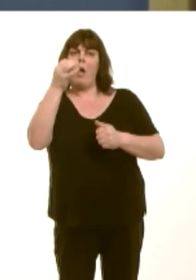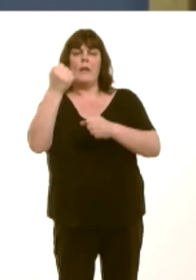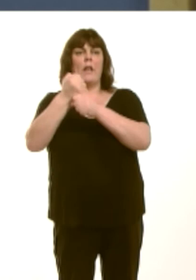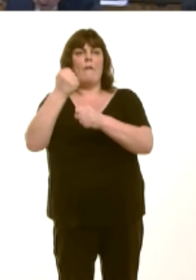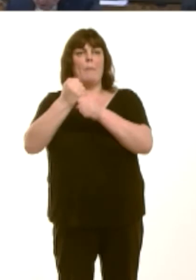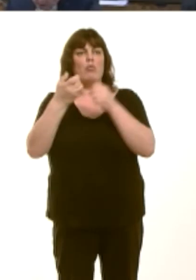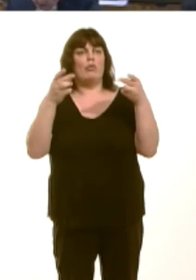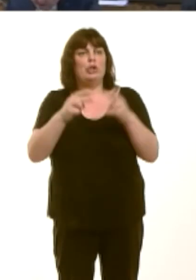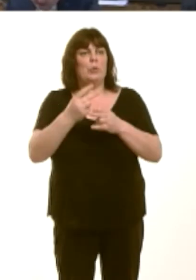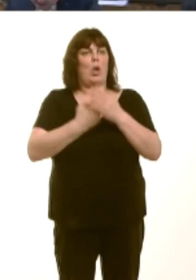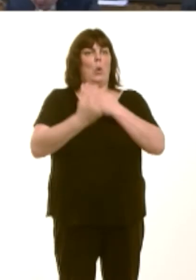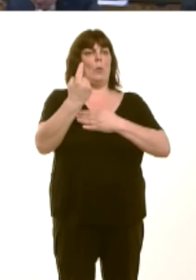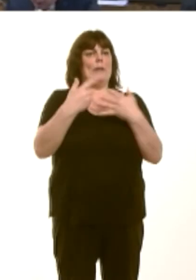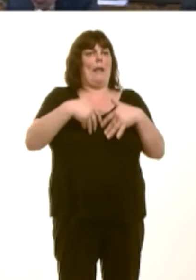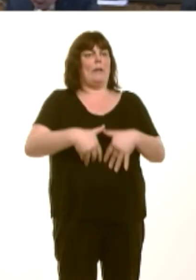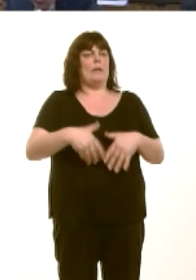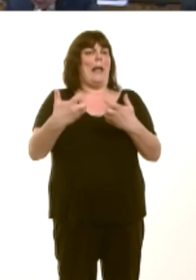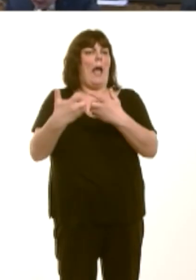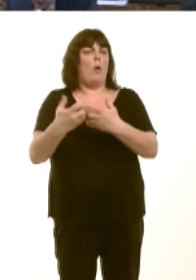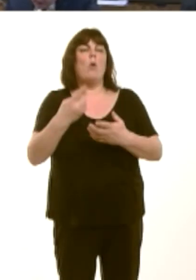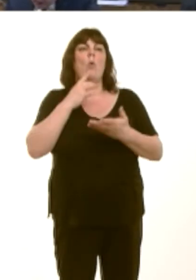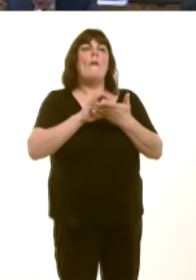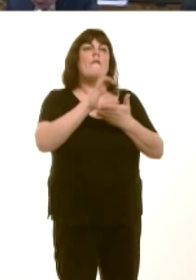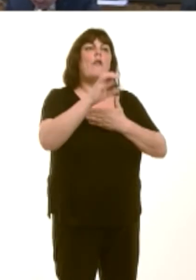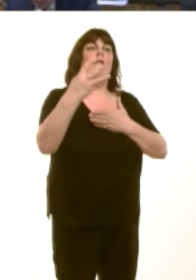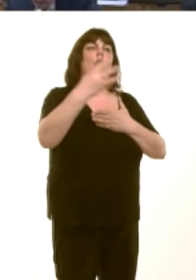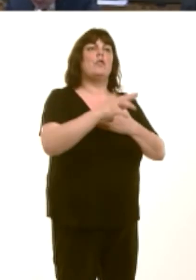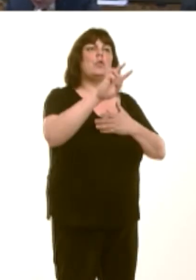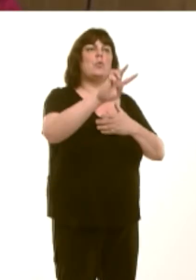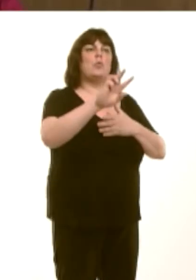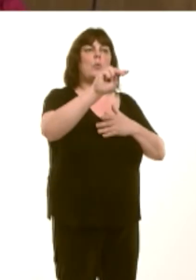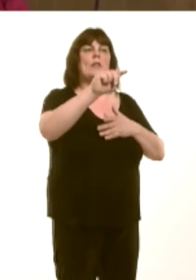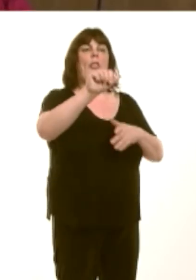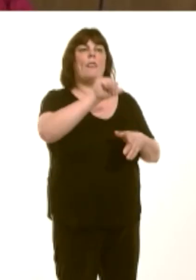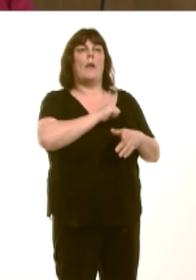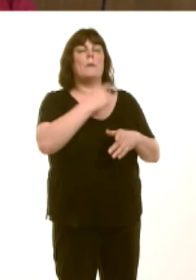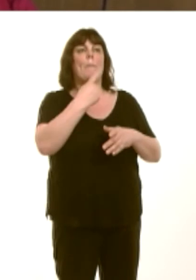Carwyn Jones: Well, we already invest £428,500 a year in third sector grants to help fund